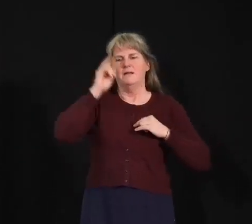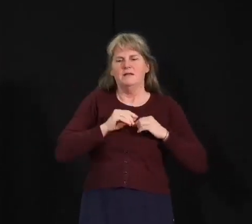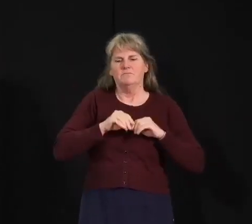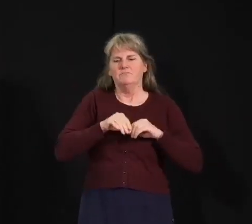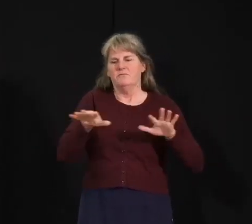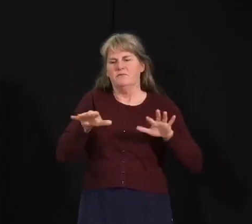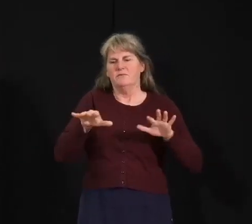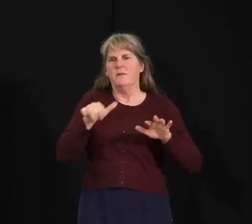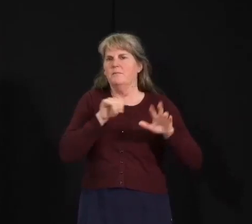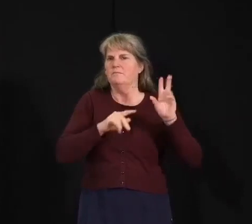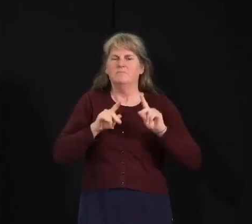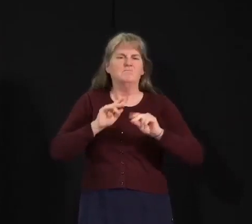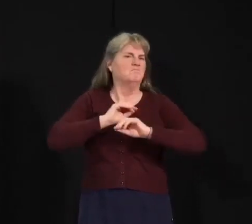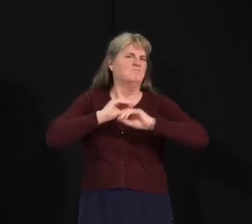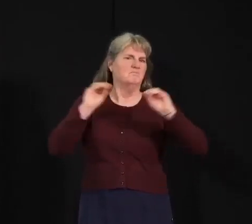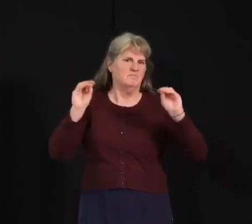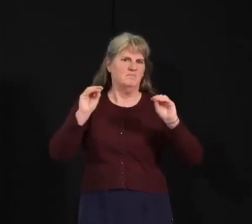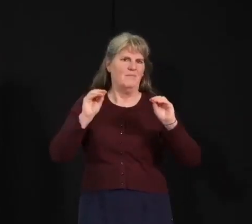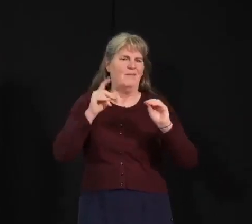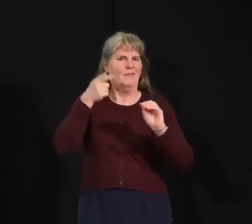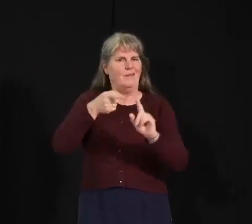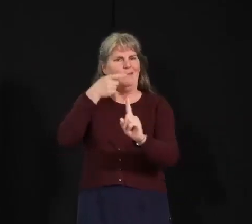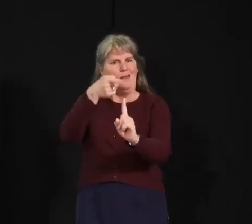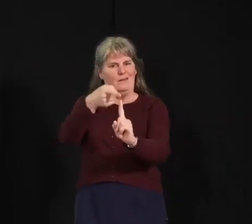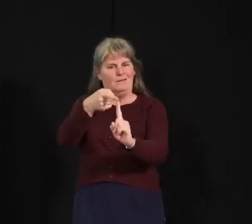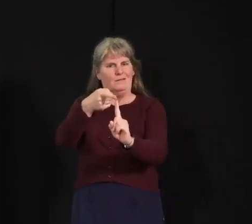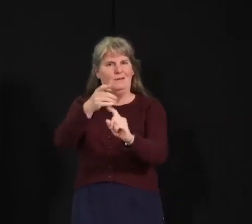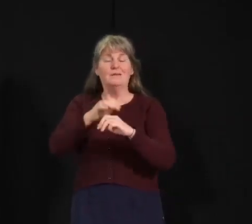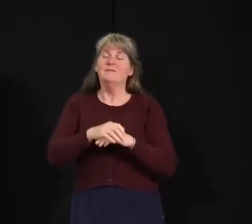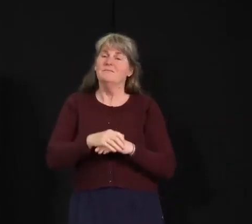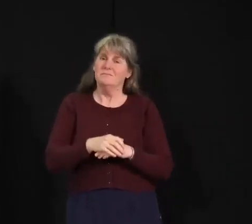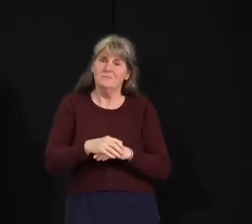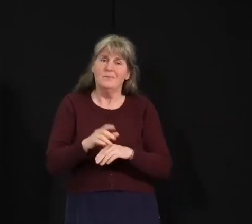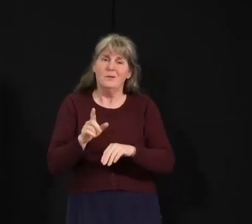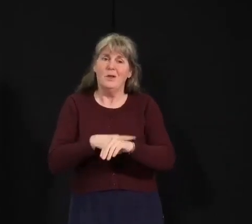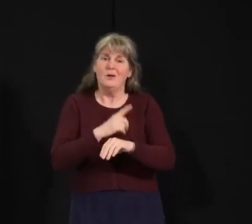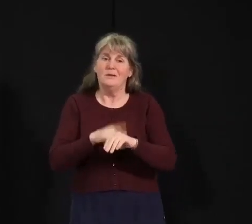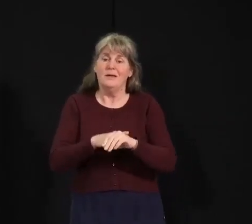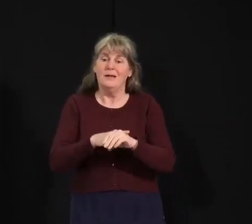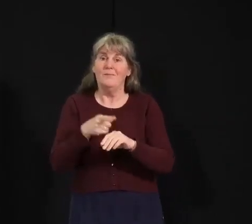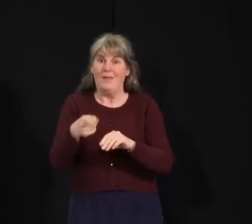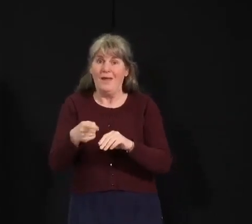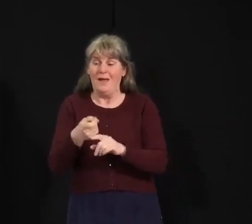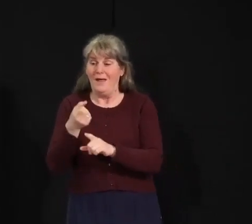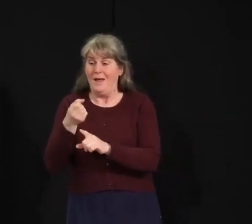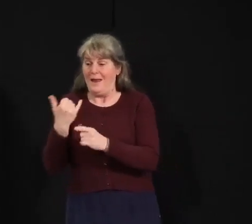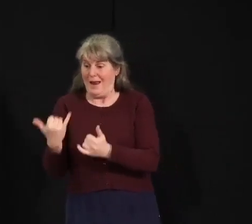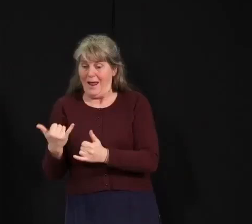population that is sufficiently communed. Sufficiently immune means COVID vaccine available and injected